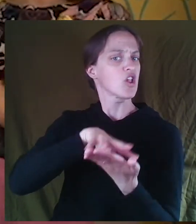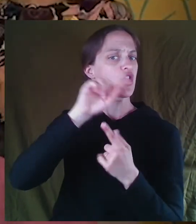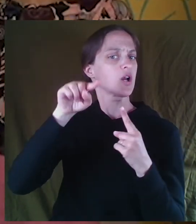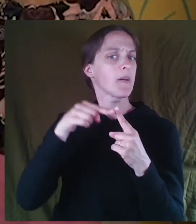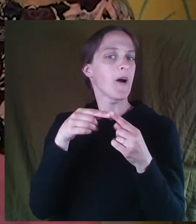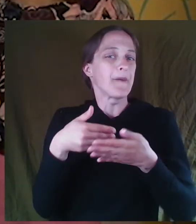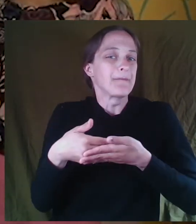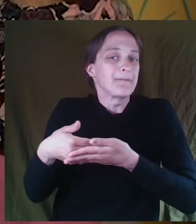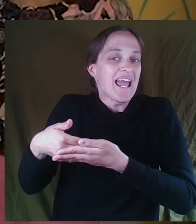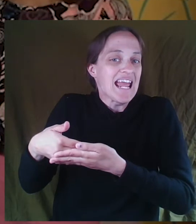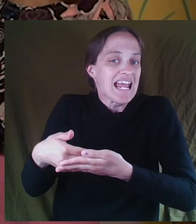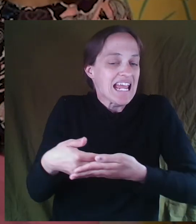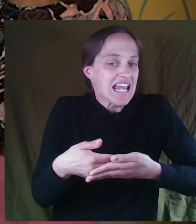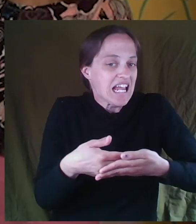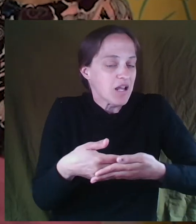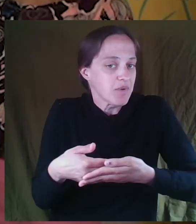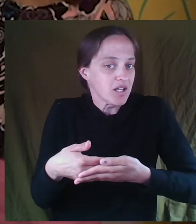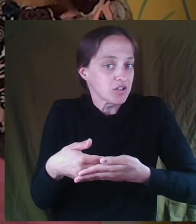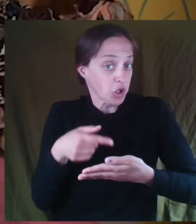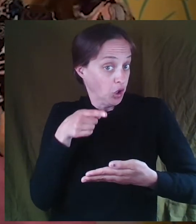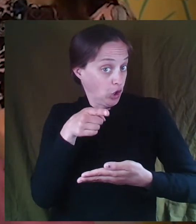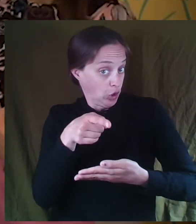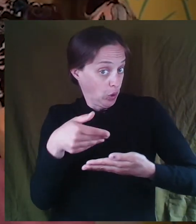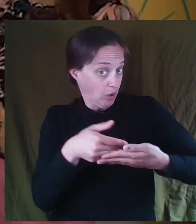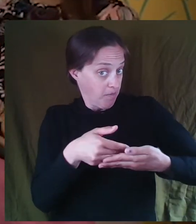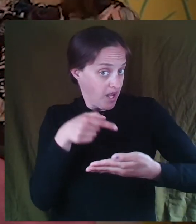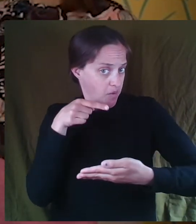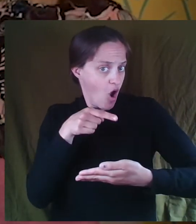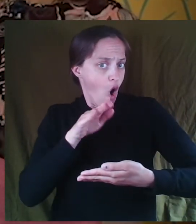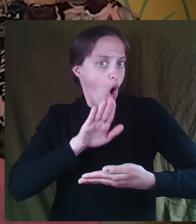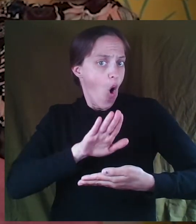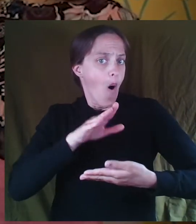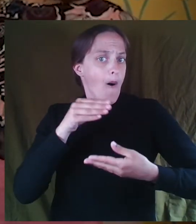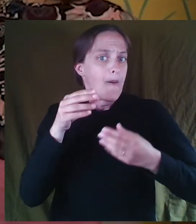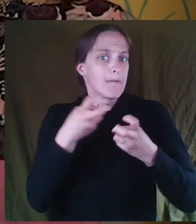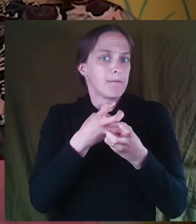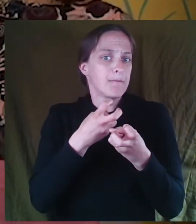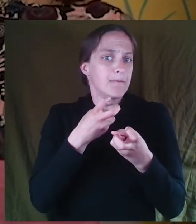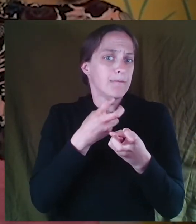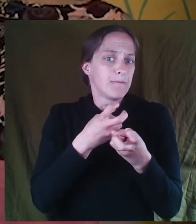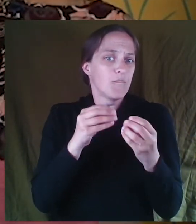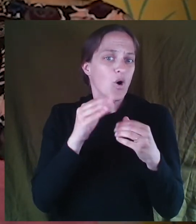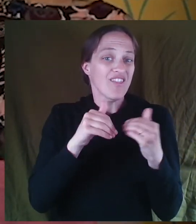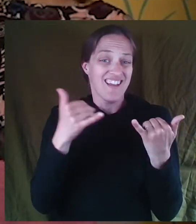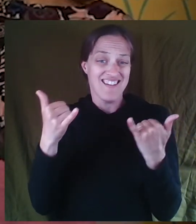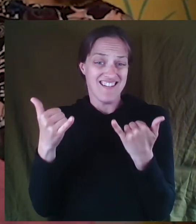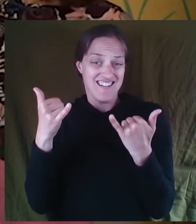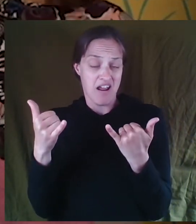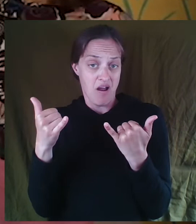we learned a little bit about babies. When you were a baby, you had more bones than you do now.